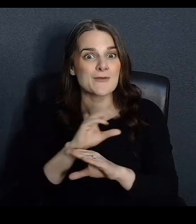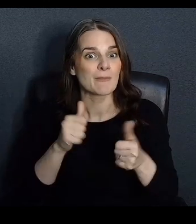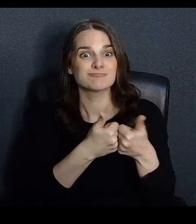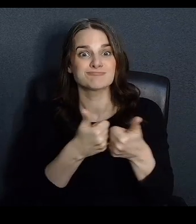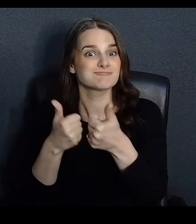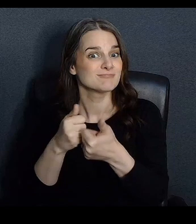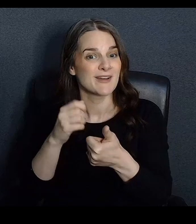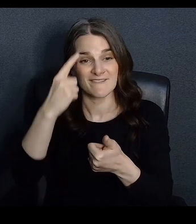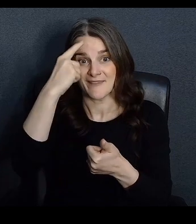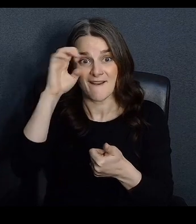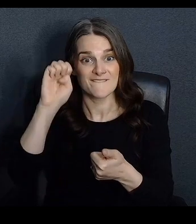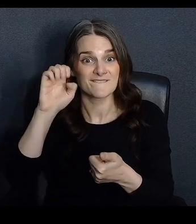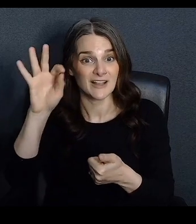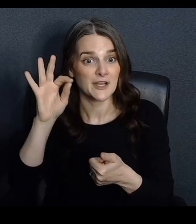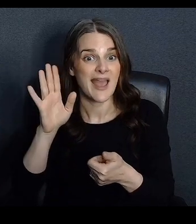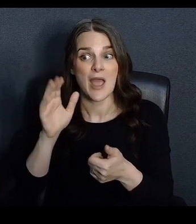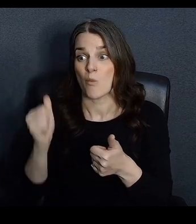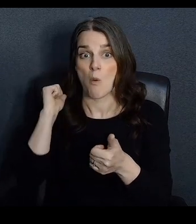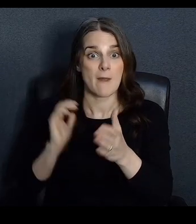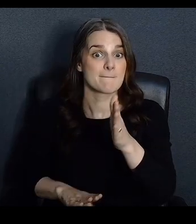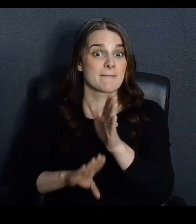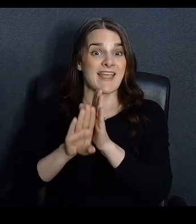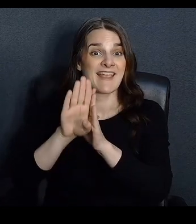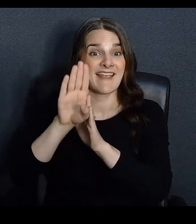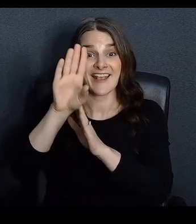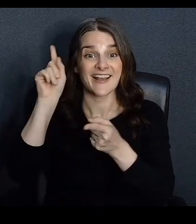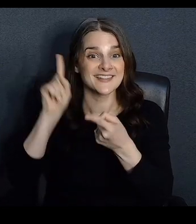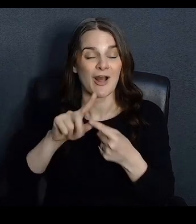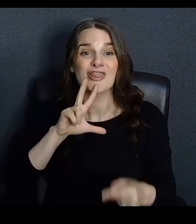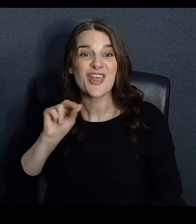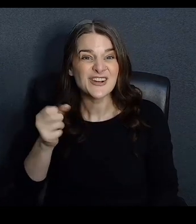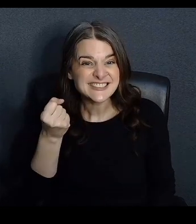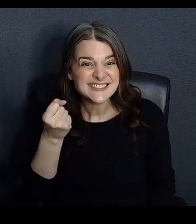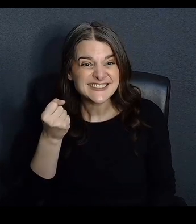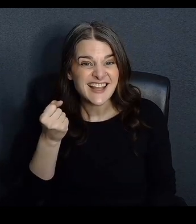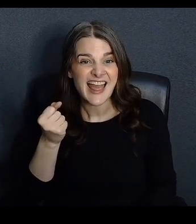won't peak until your 30s. And then they're going to start declining again as we age.